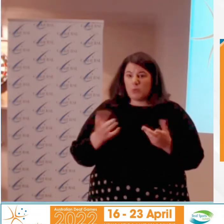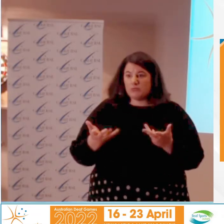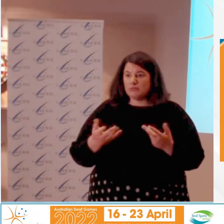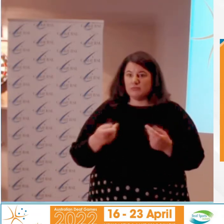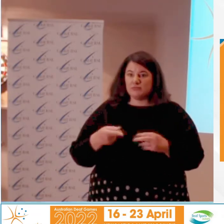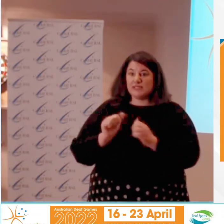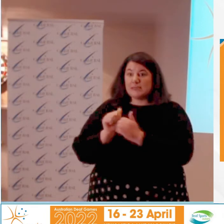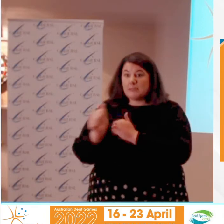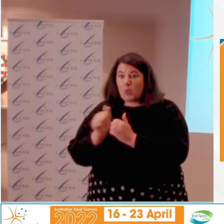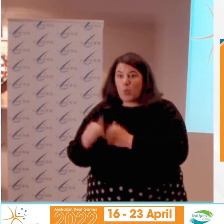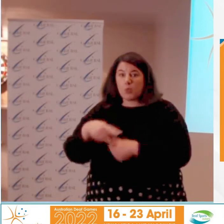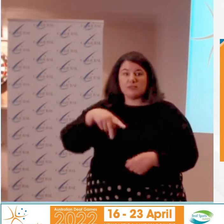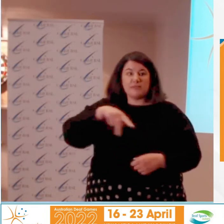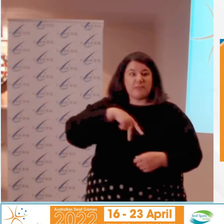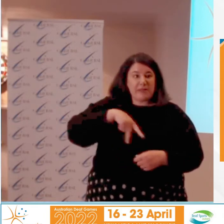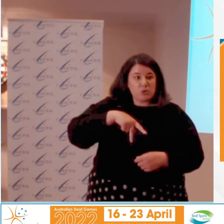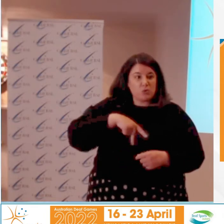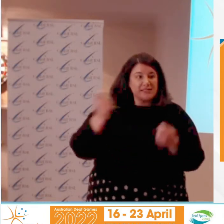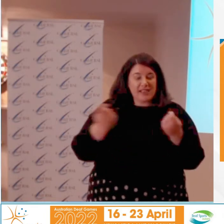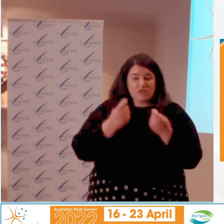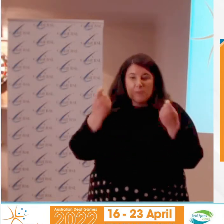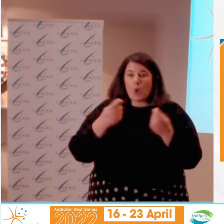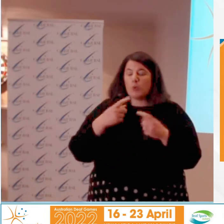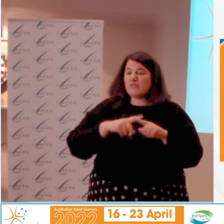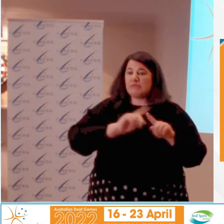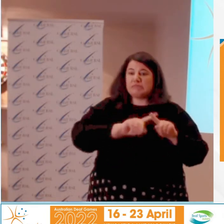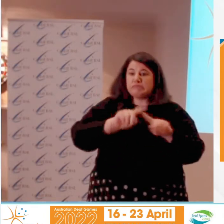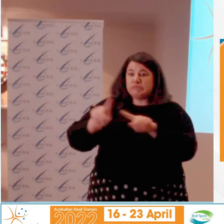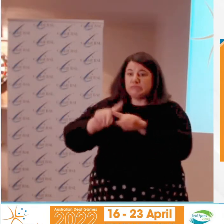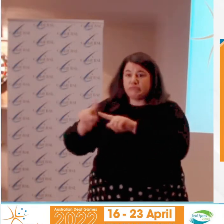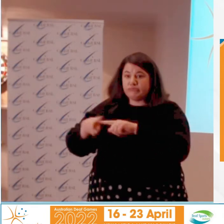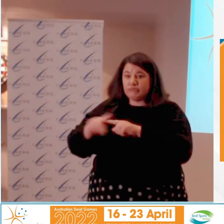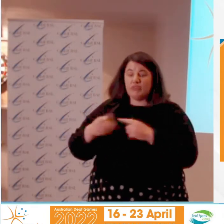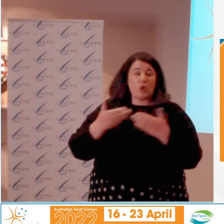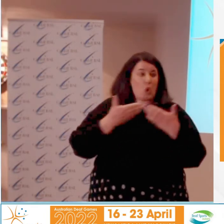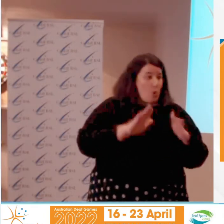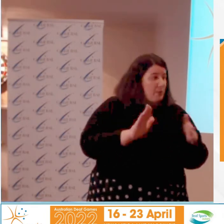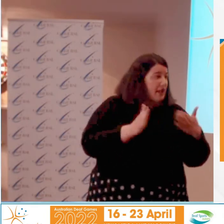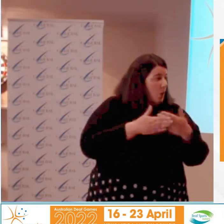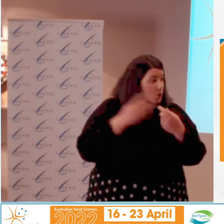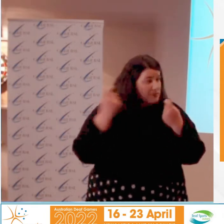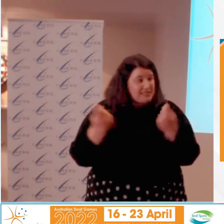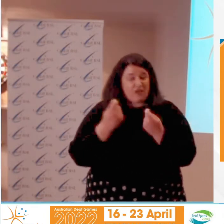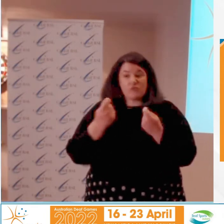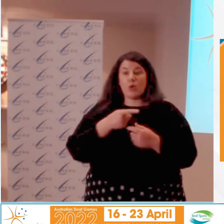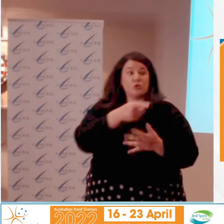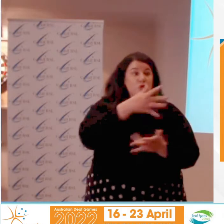the week so that would be for sports for medal ceremonies for various events such